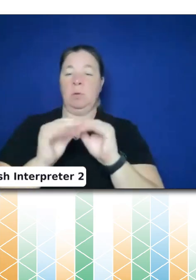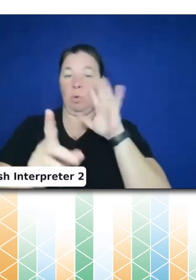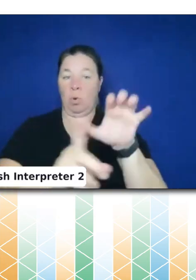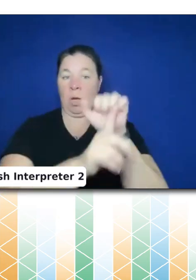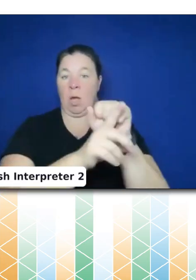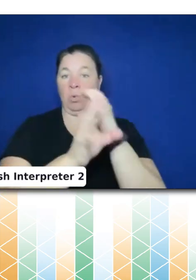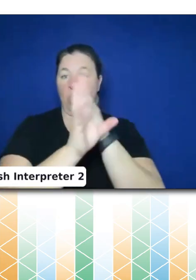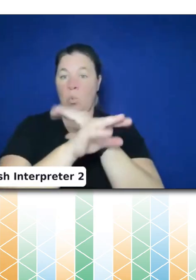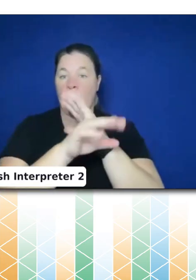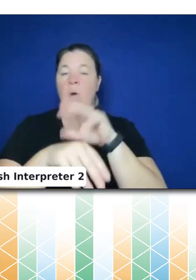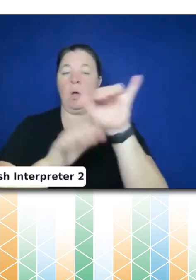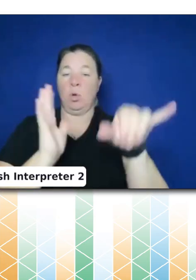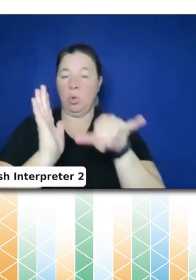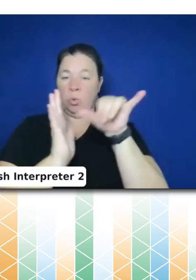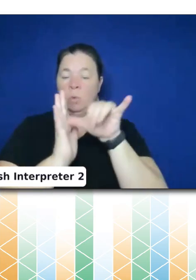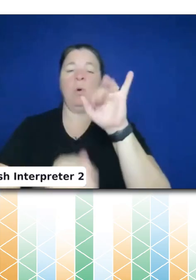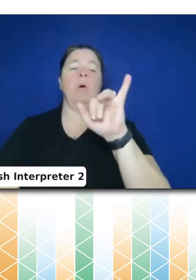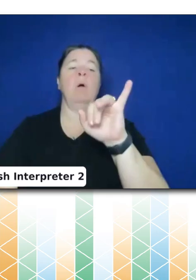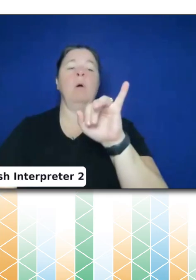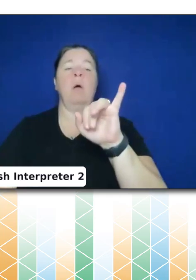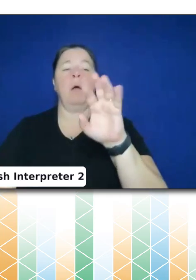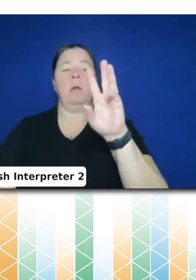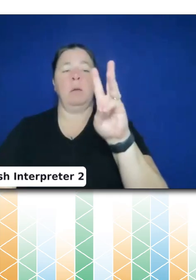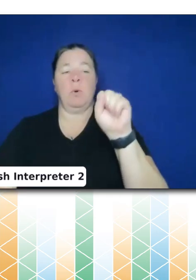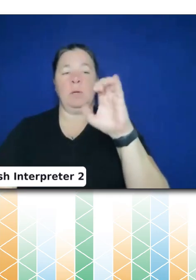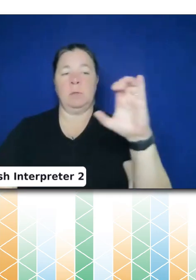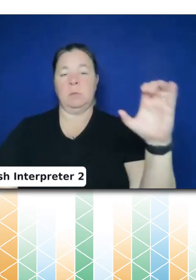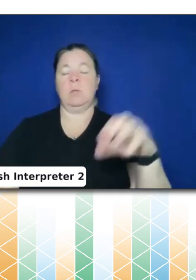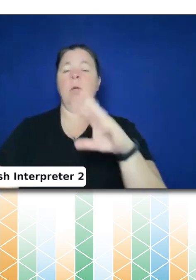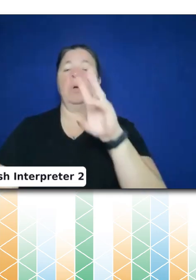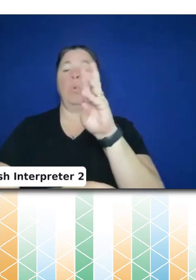On YouTube, or on the IWSCC website. Thanks for taking a look at our resources.